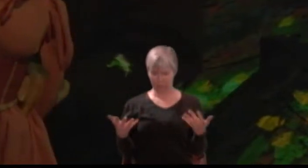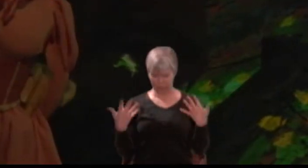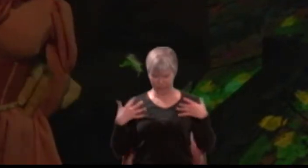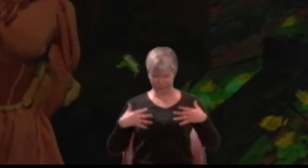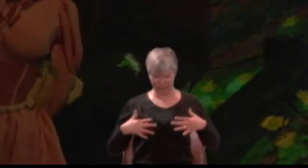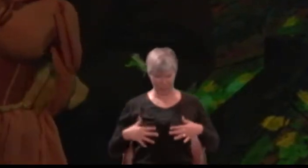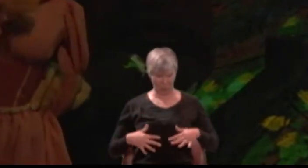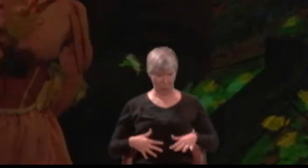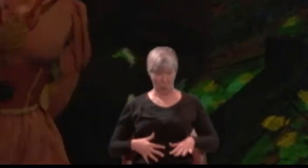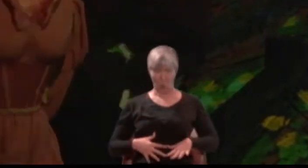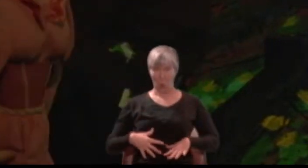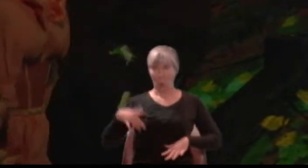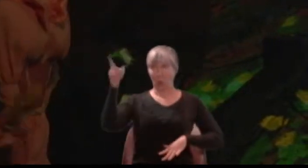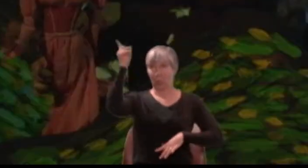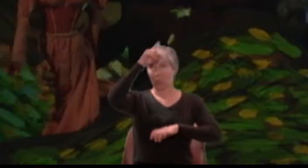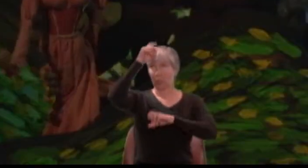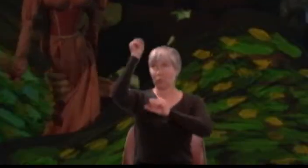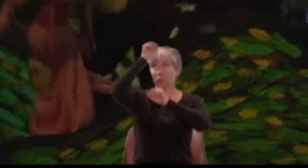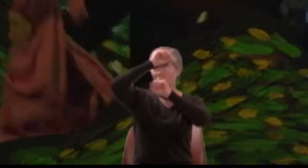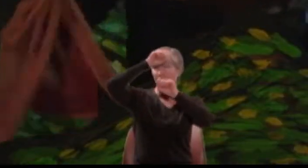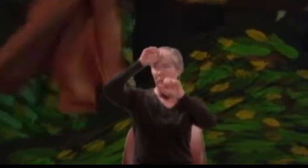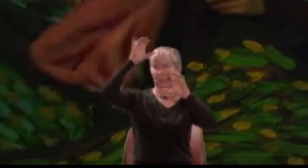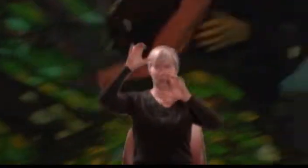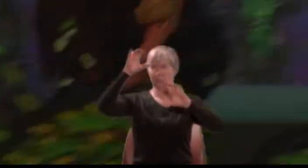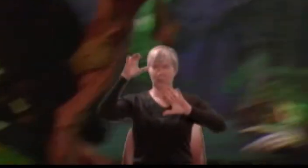What a dream was here! Lysander!